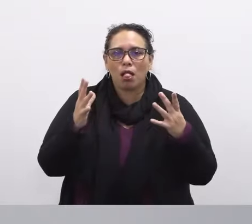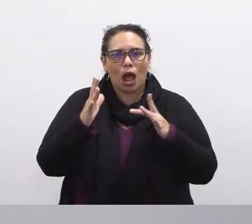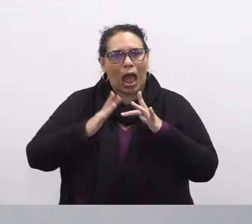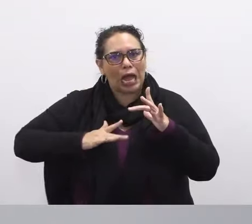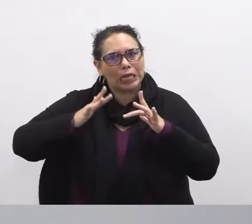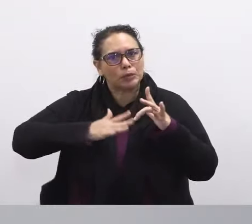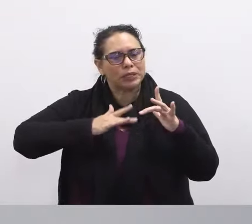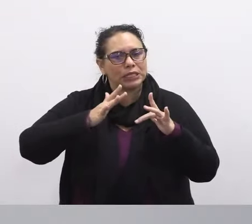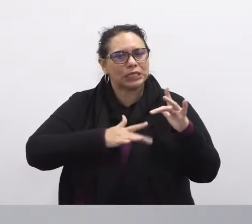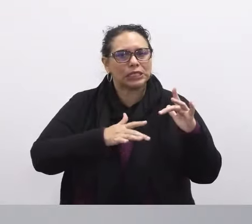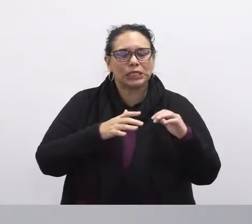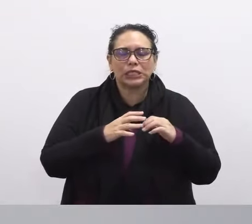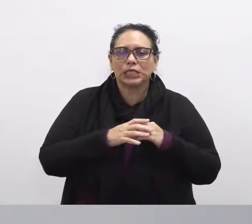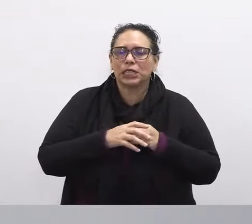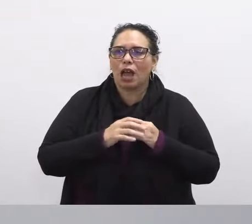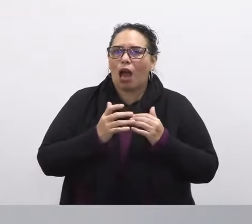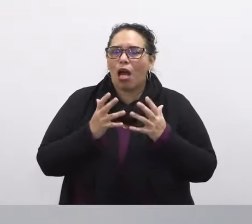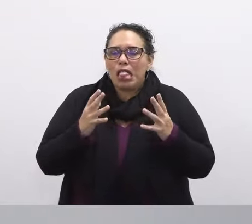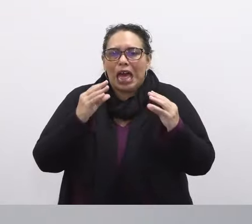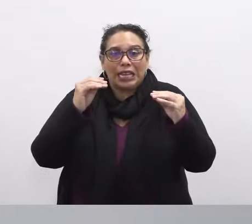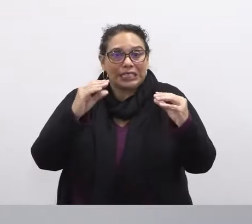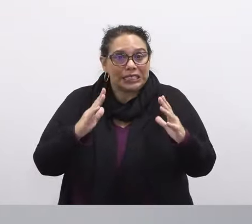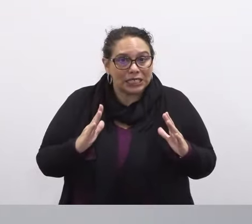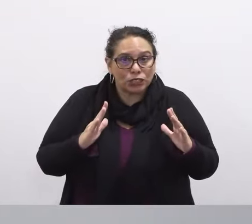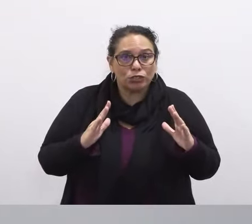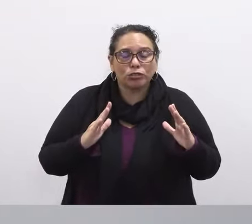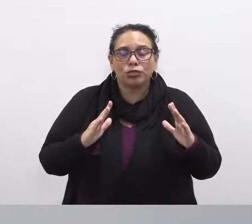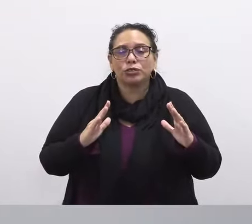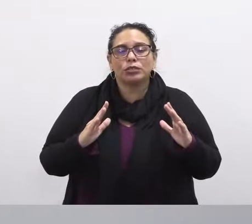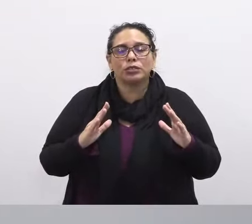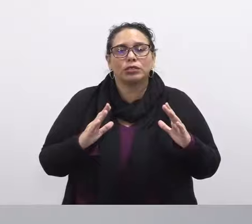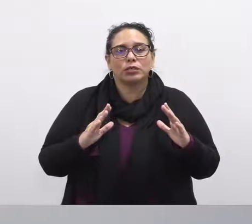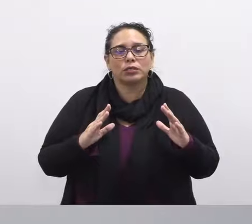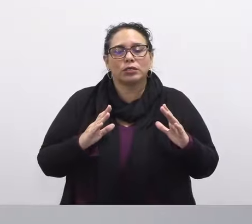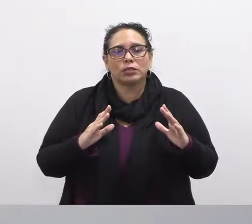We had a lot of teachers that were ill